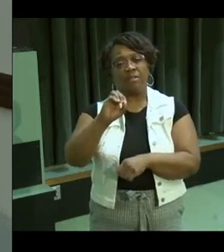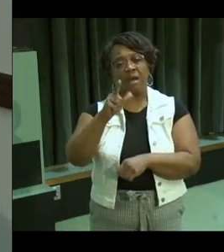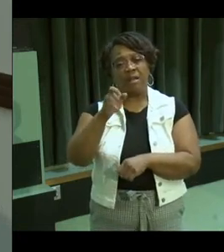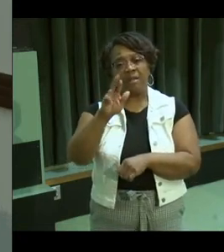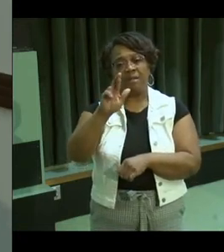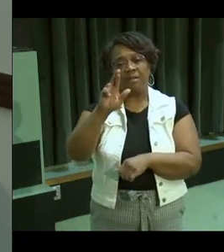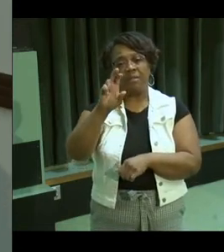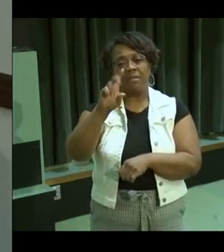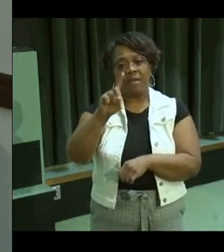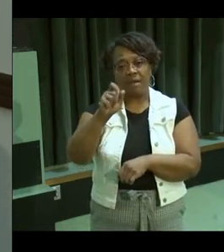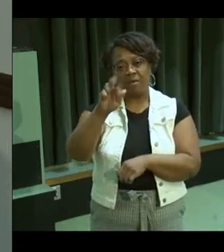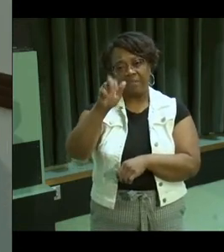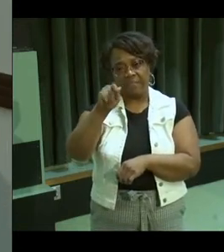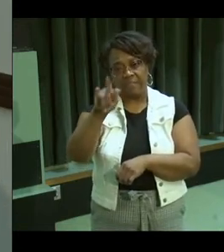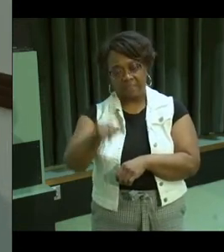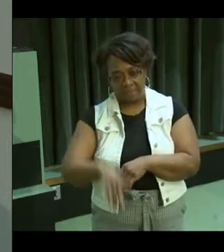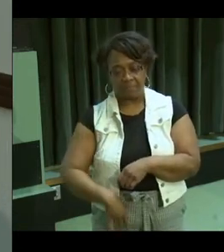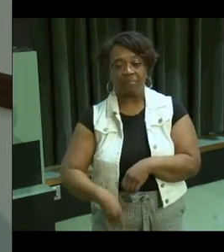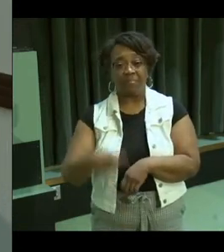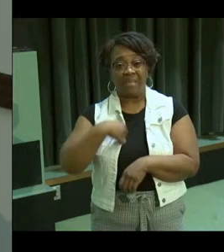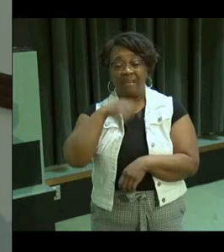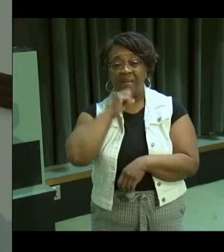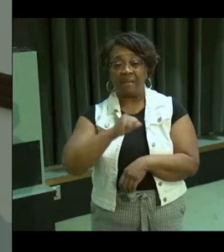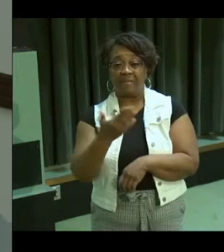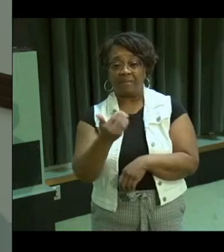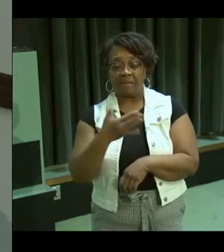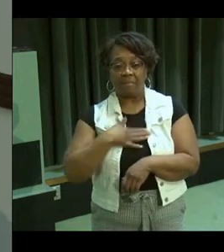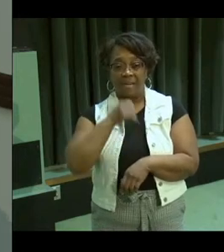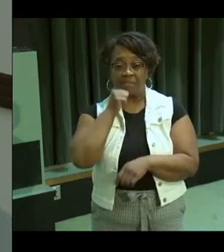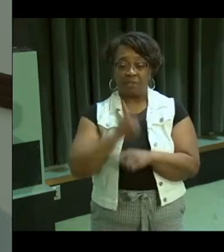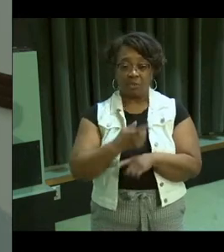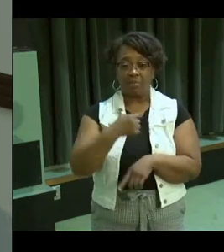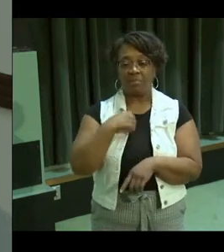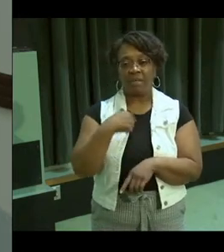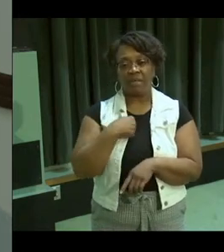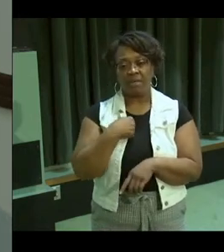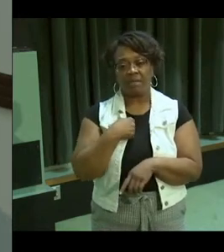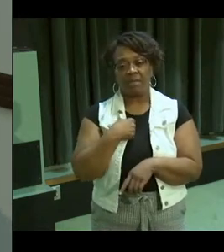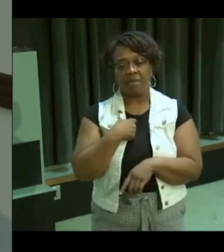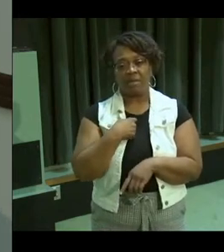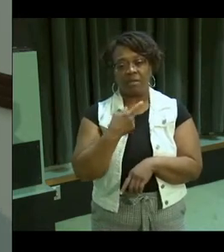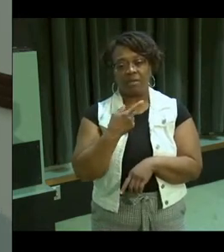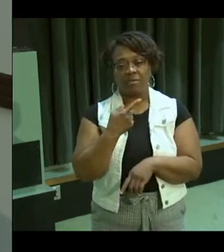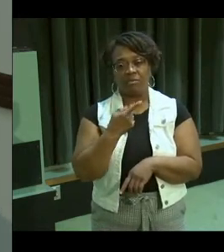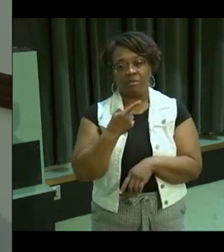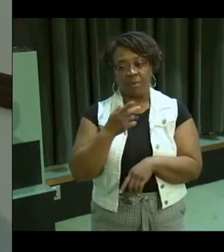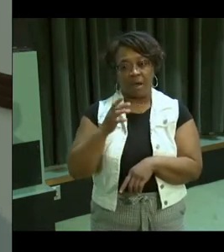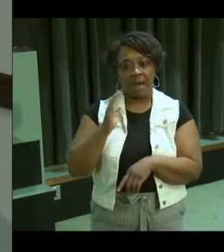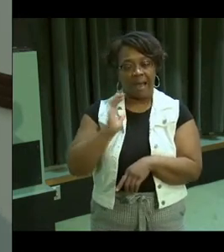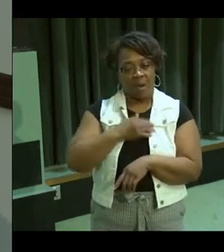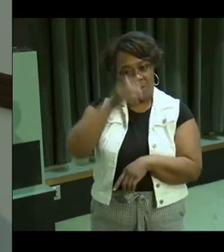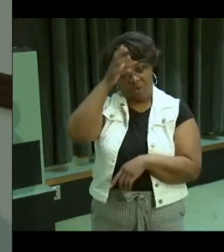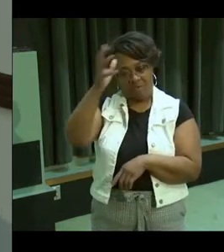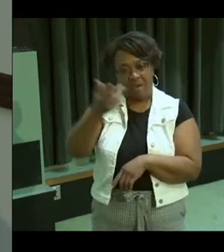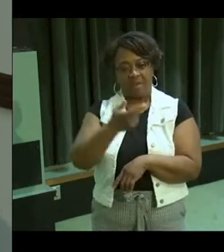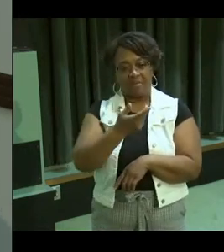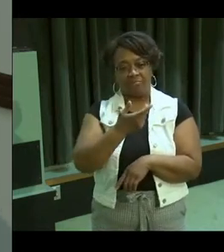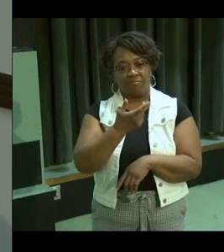was 15 years old, my sister